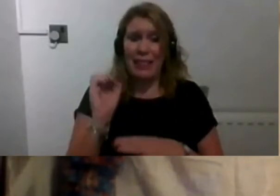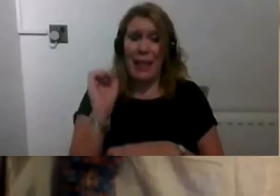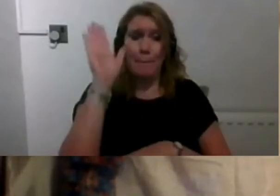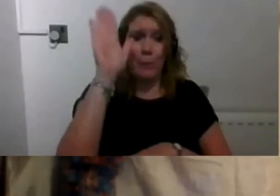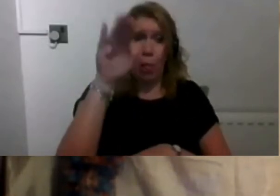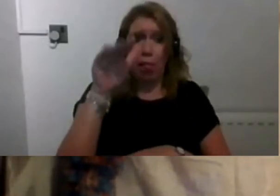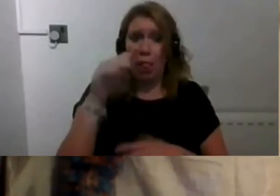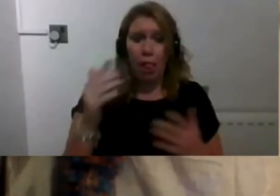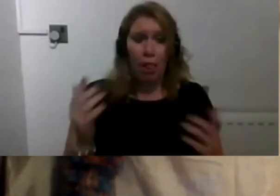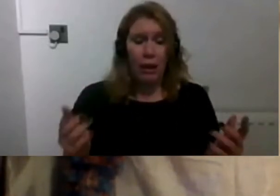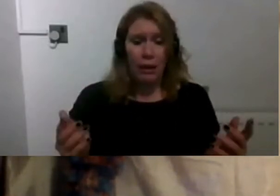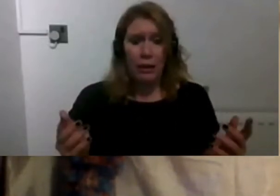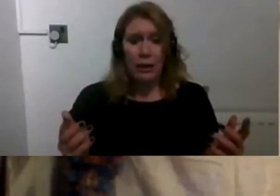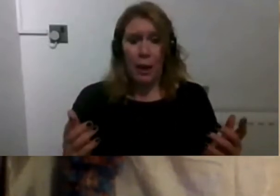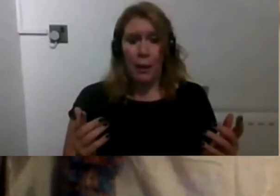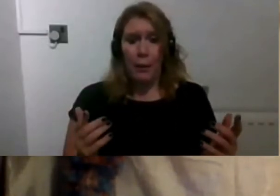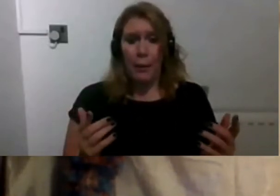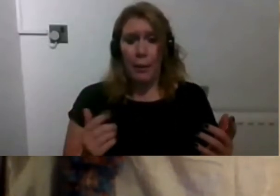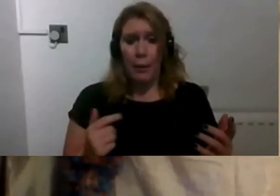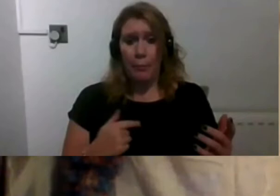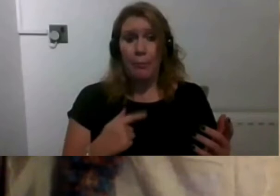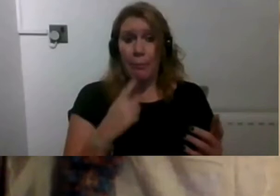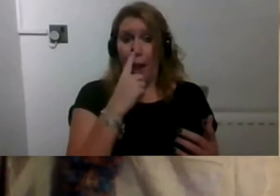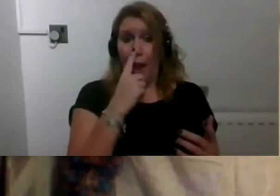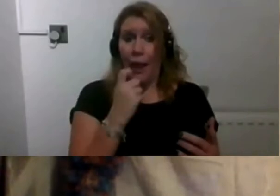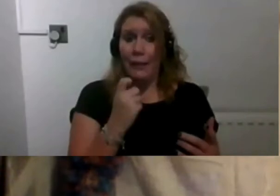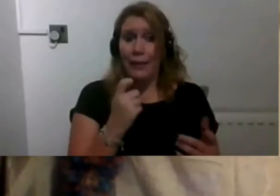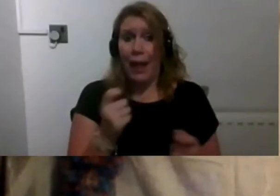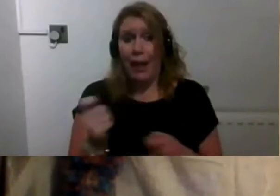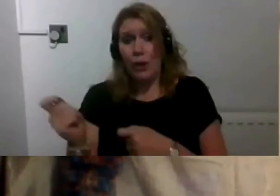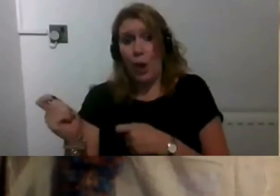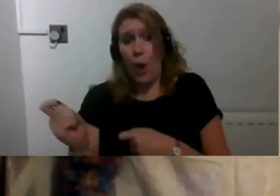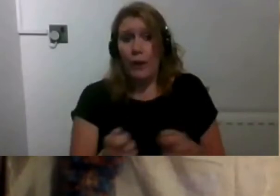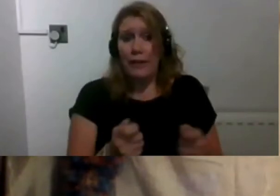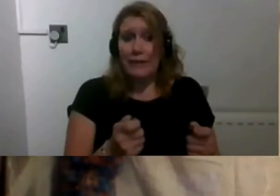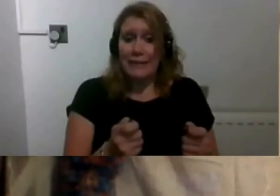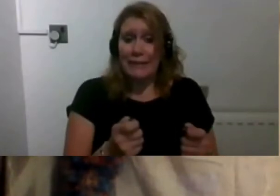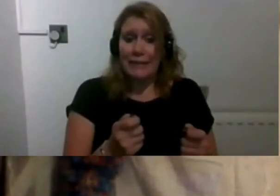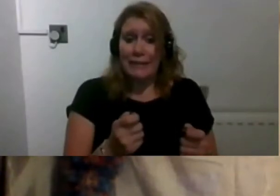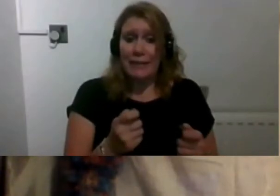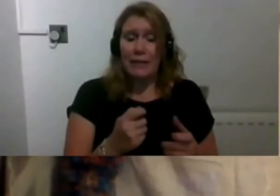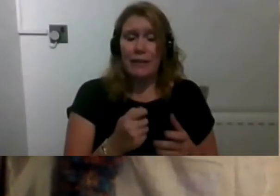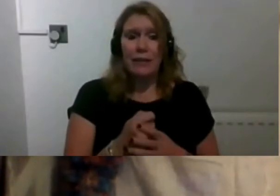cut out a hockey stick. It took me a long time to learn to read.